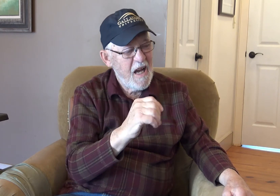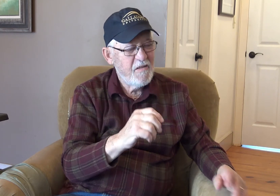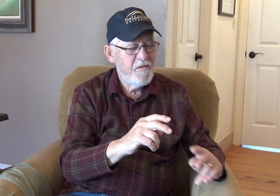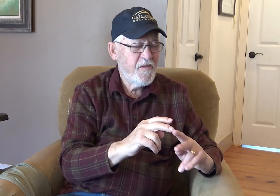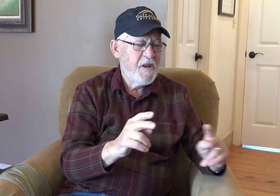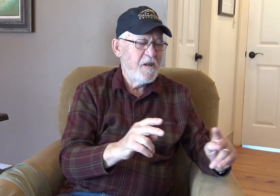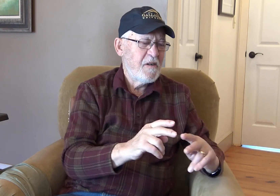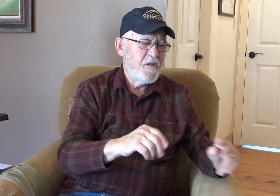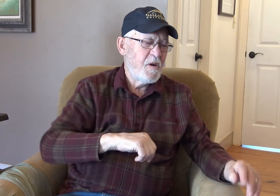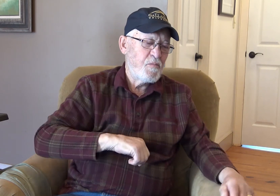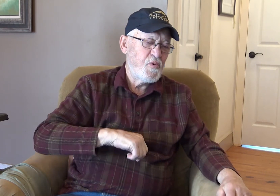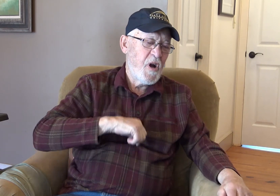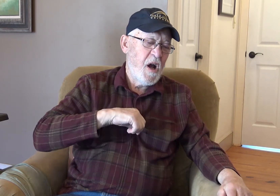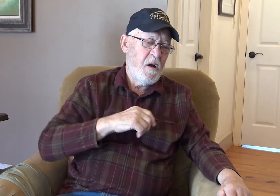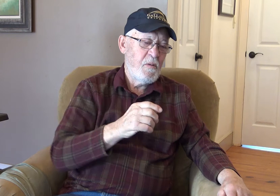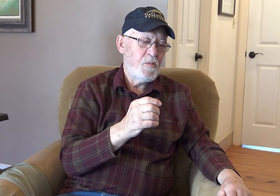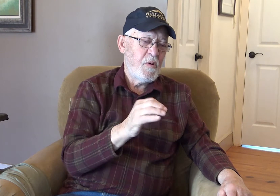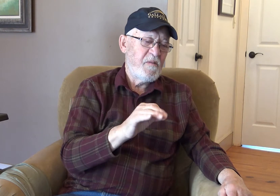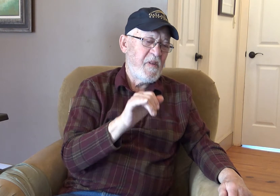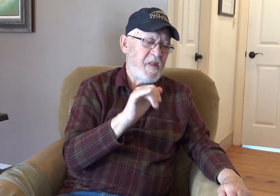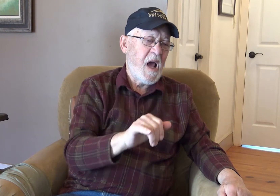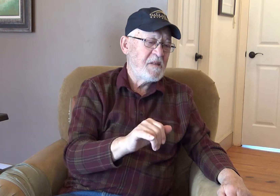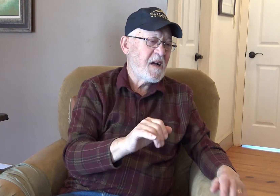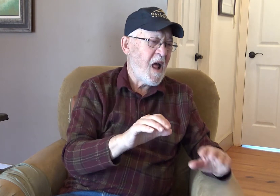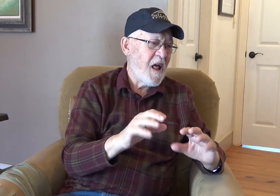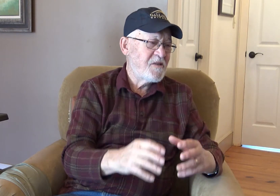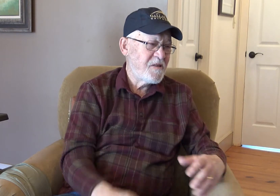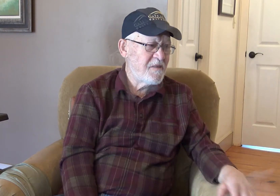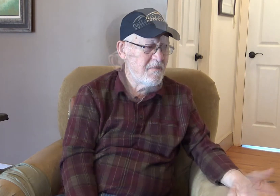and I am extremely proud of being in that class.